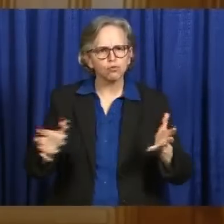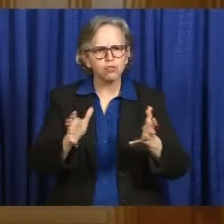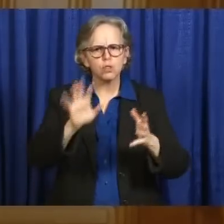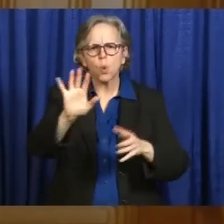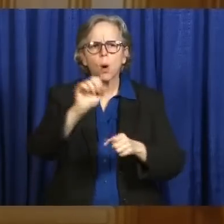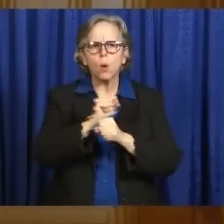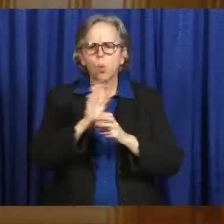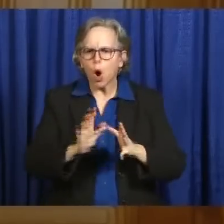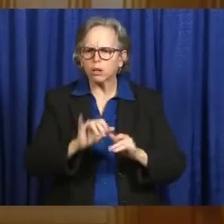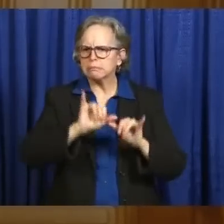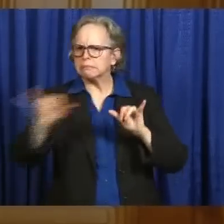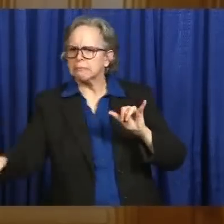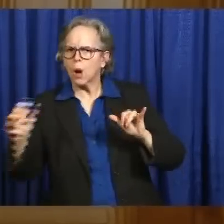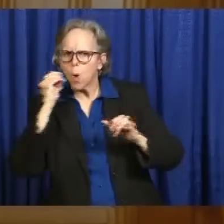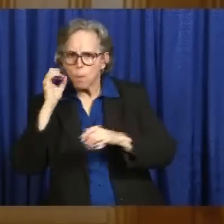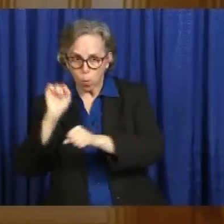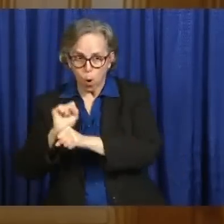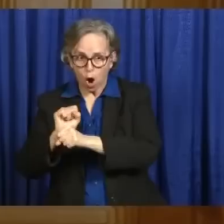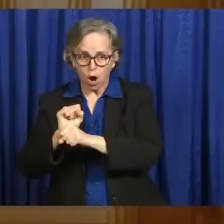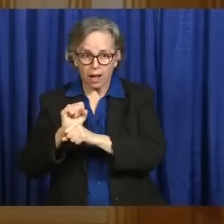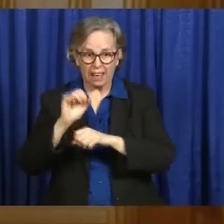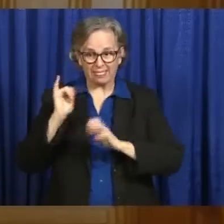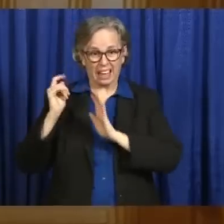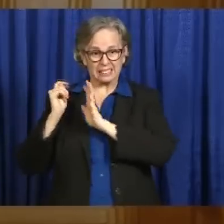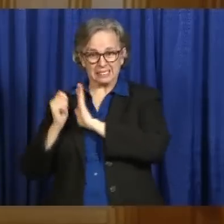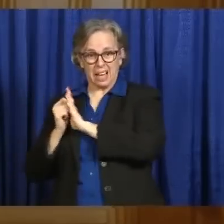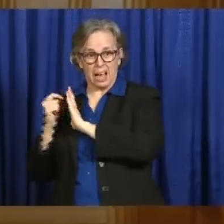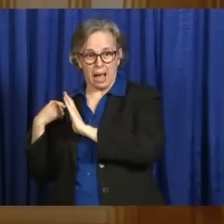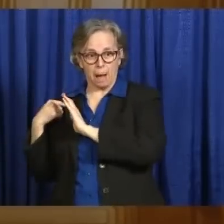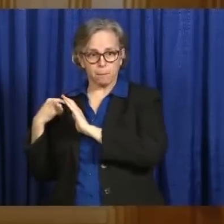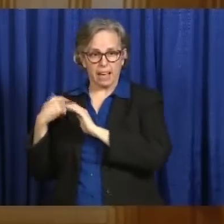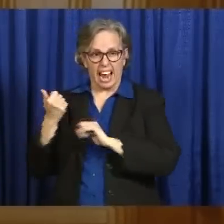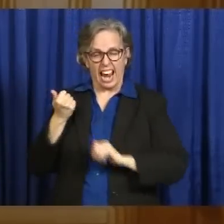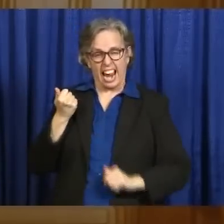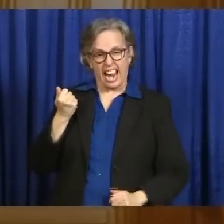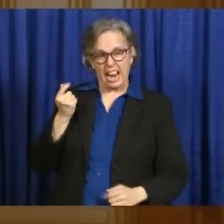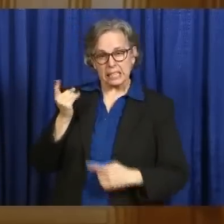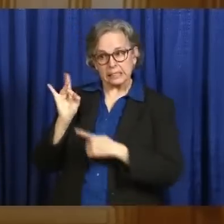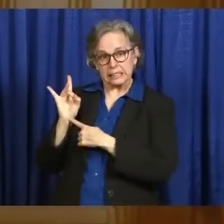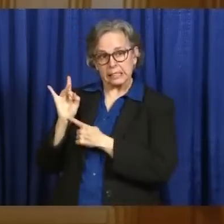AGENCIES TO ASSIGN STATE EMPLOYEES TO WORK FROM HOME TO DO TELEWORK.